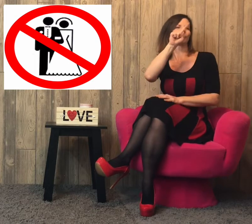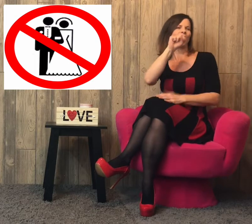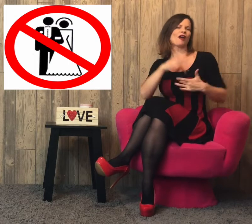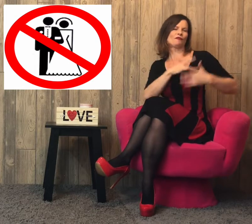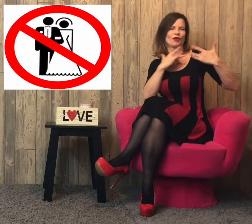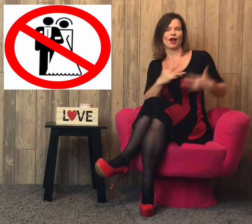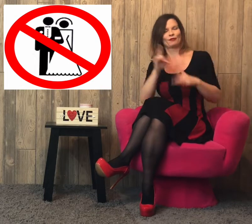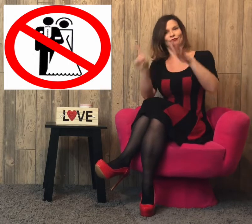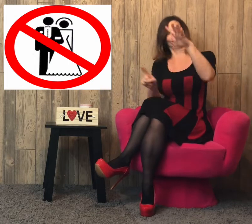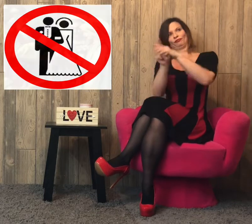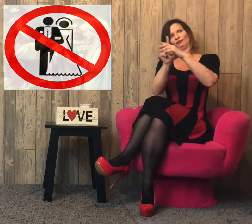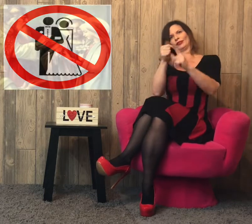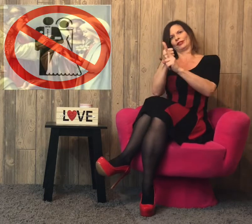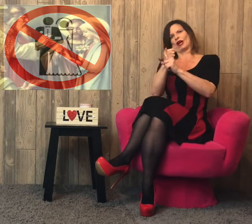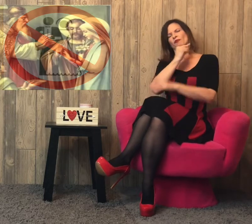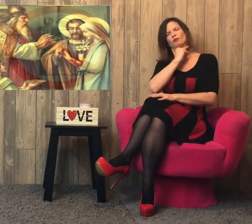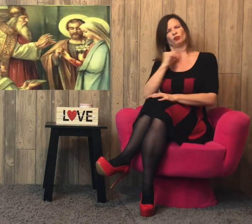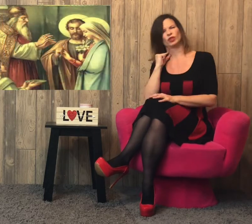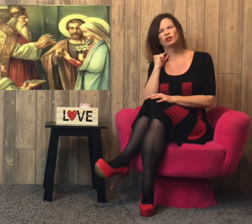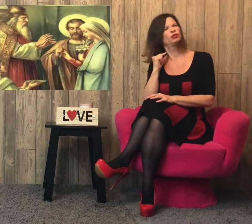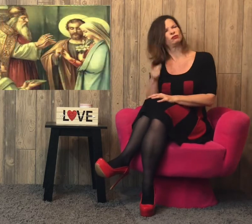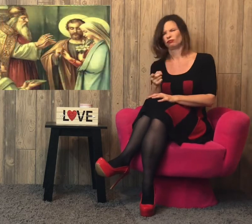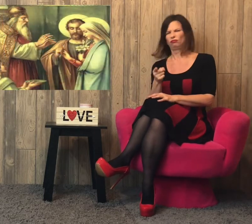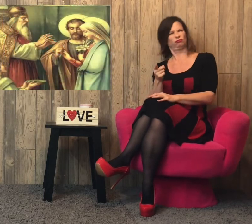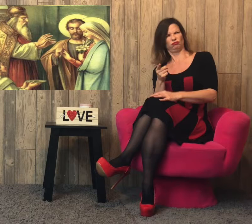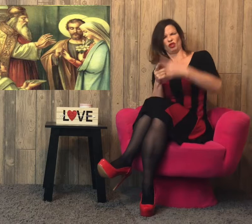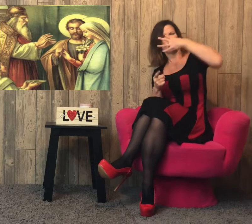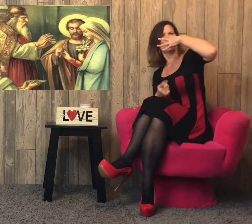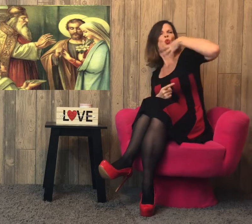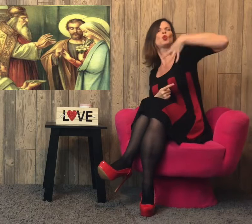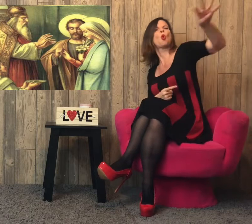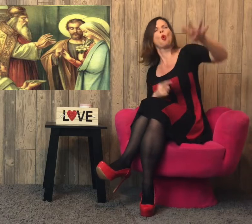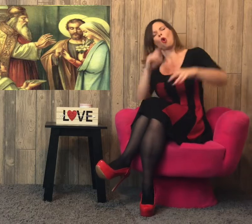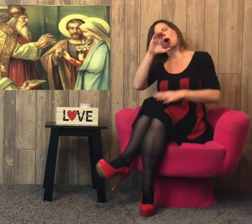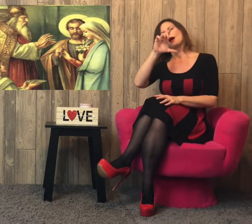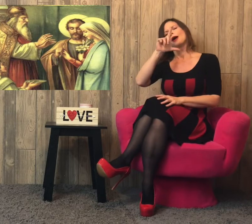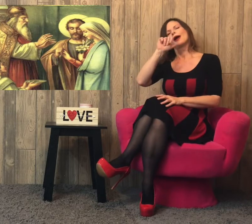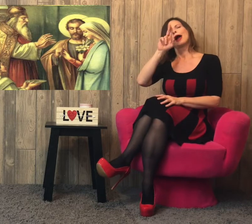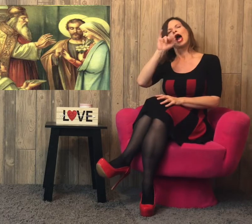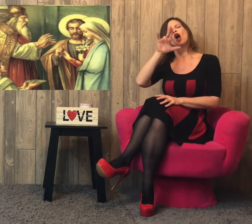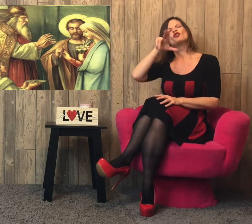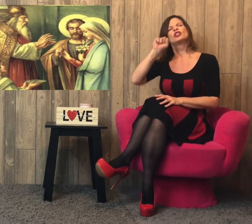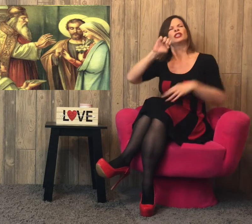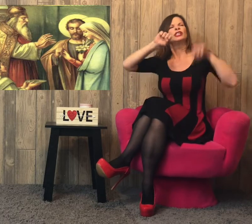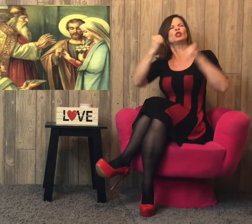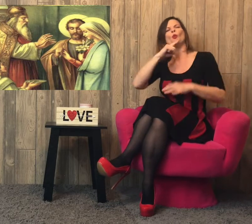That's how St. Valentine came to be, a priest who blatantly ignored Claudius's order.